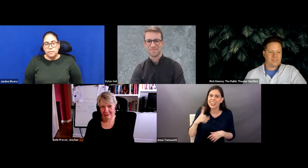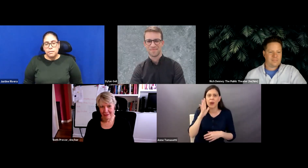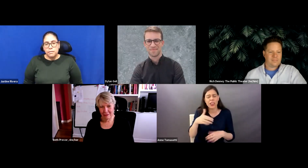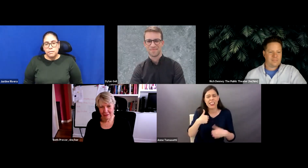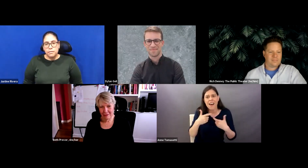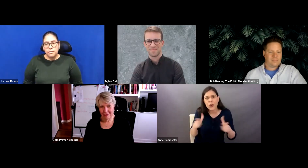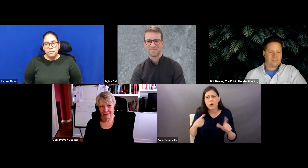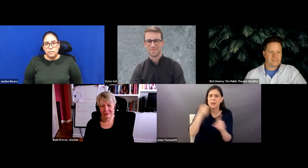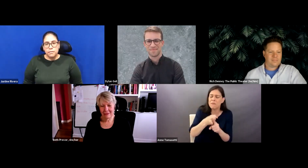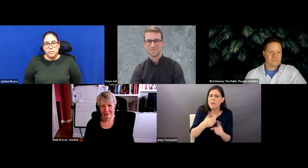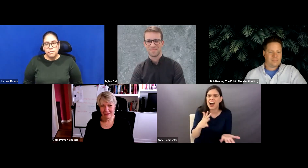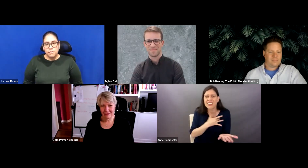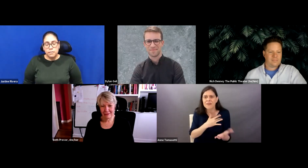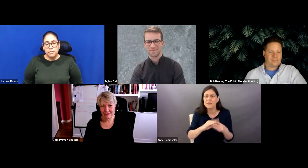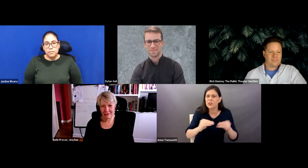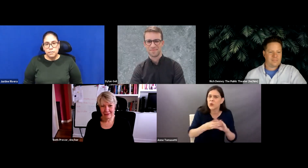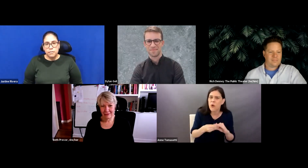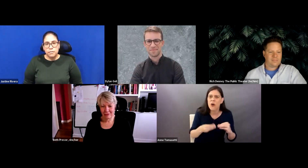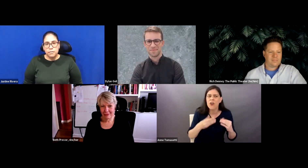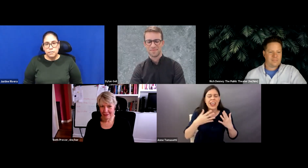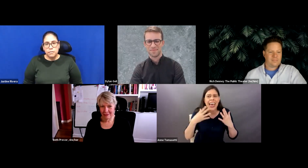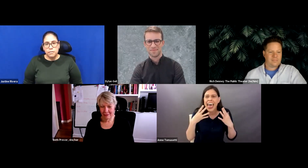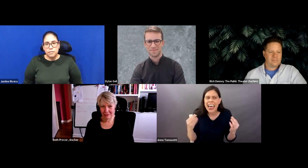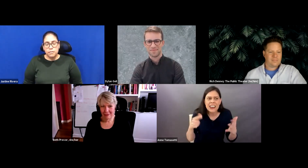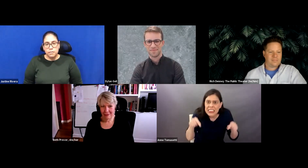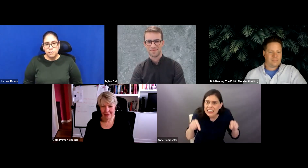And it was great, and it was really impactful. It was so